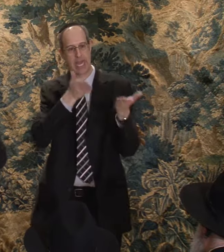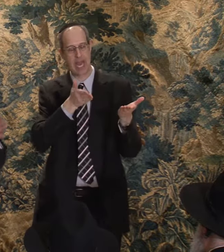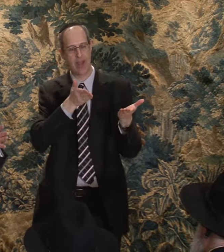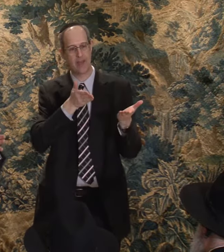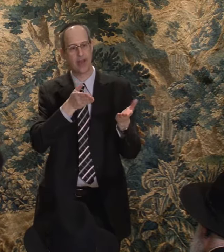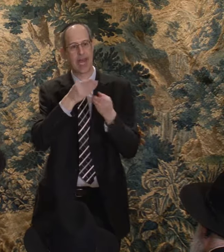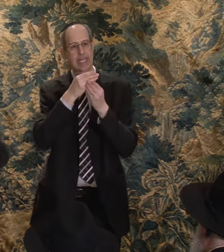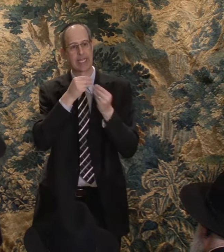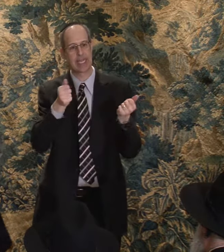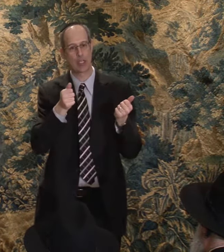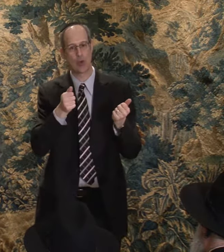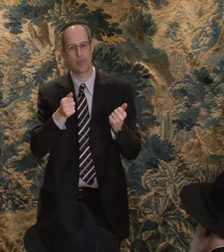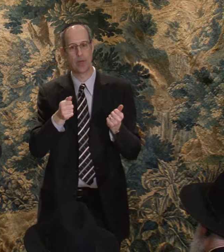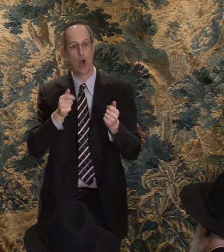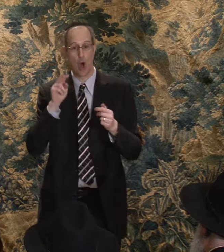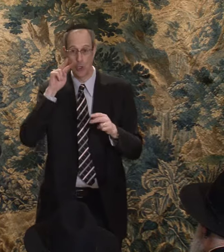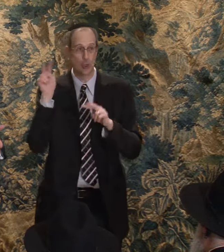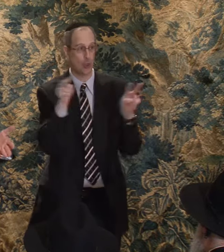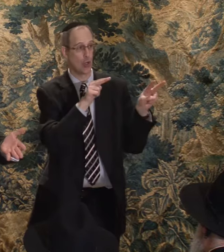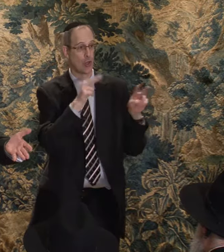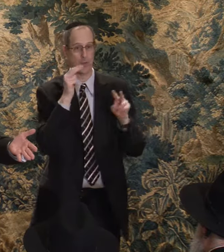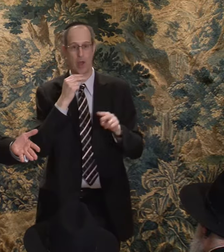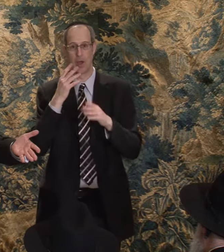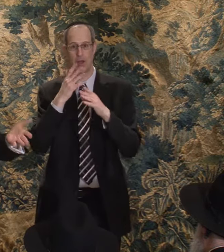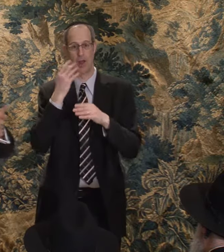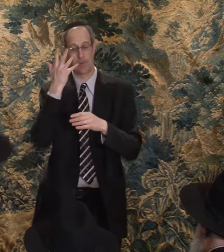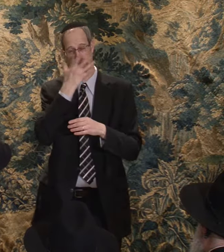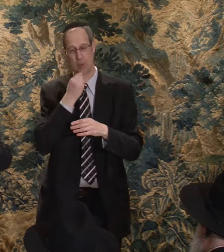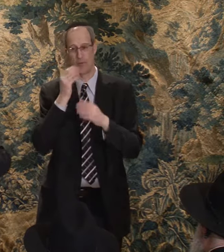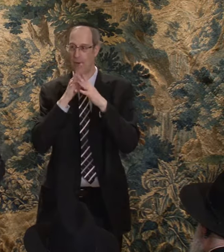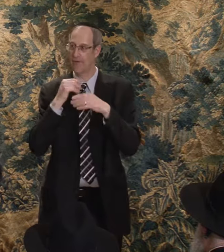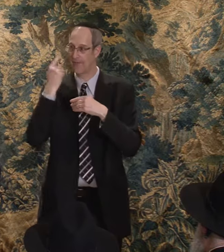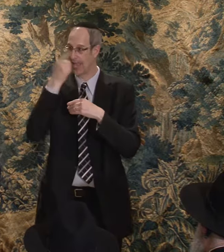exist look at them look at their beautiful faces look at the happy faces